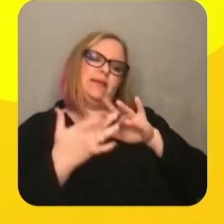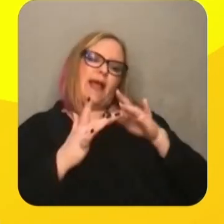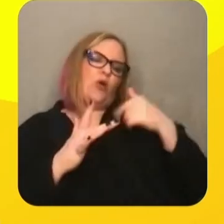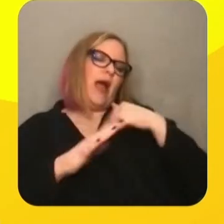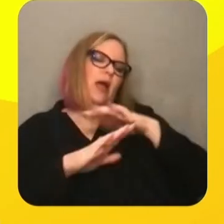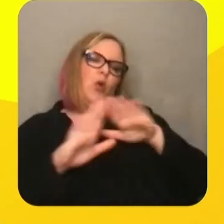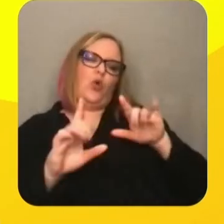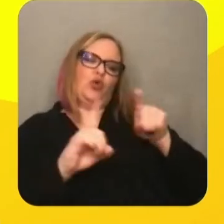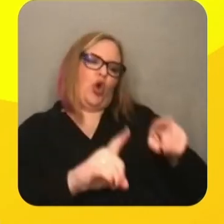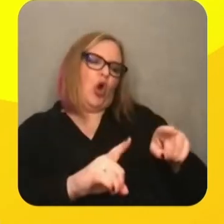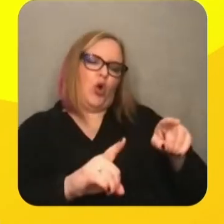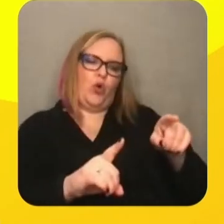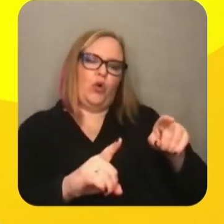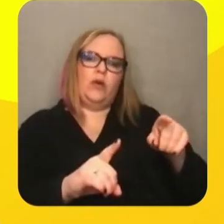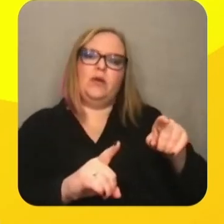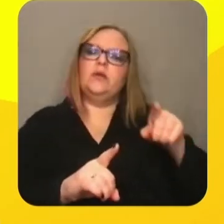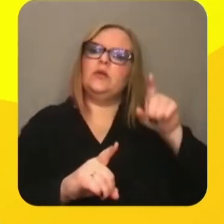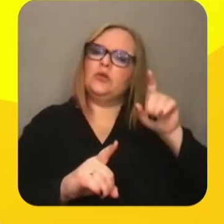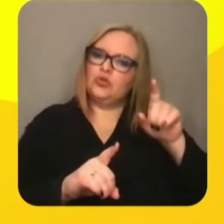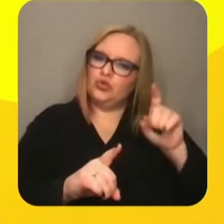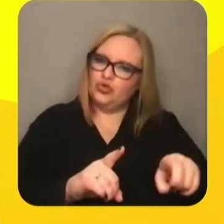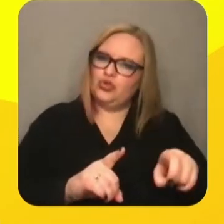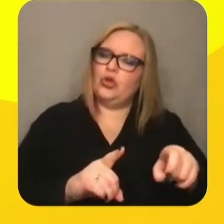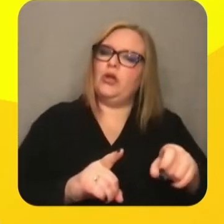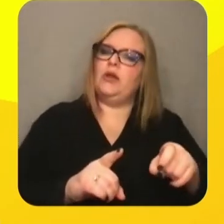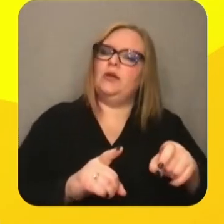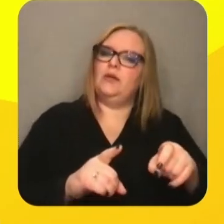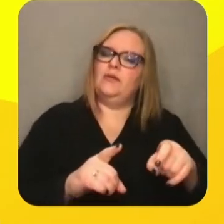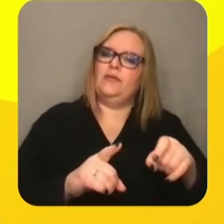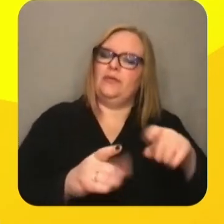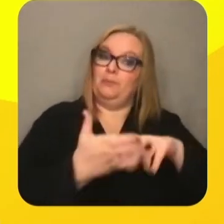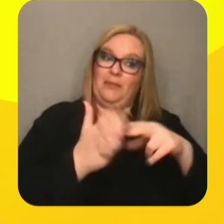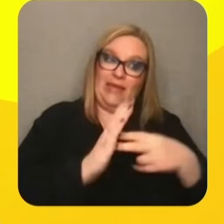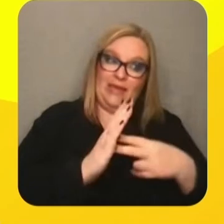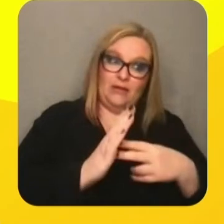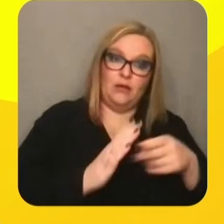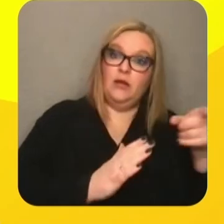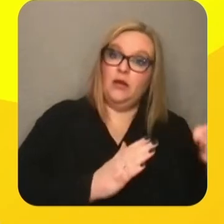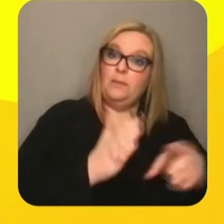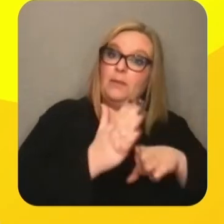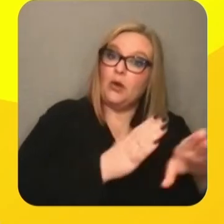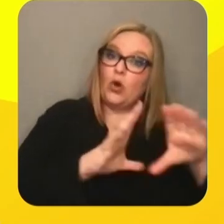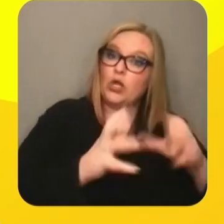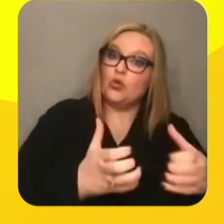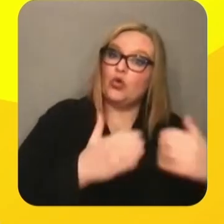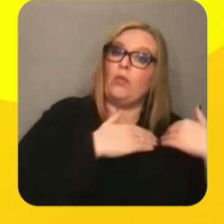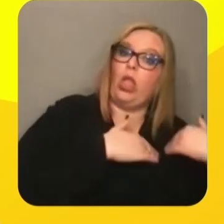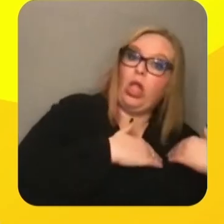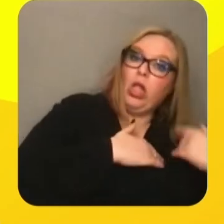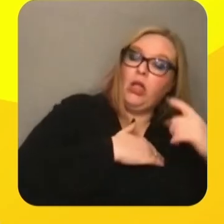because you're actually putting the burden back on the minority group to solve their own issues. They're really just having an echo chamber of the same conversation.